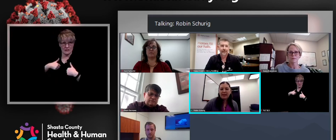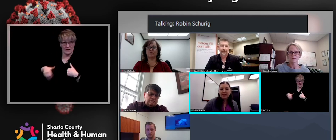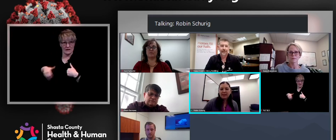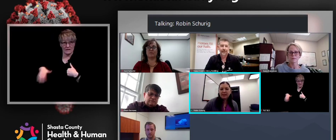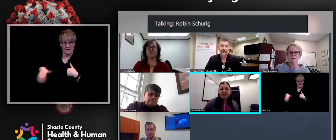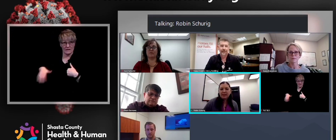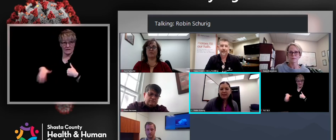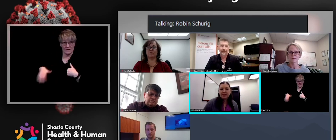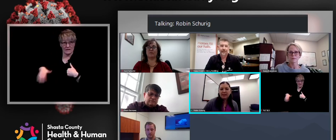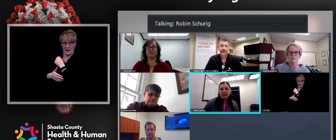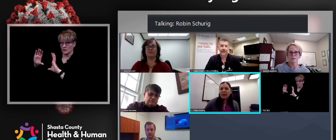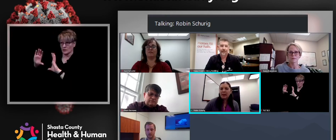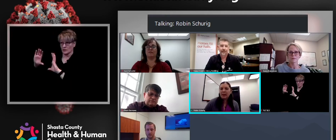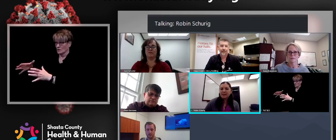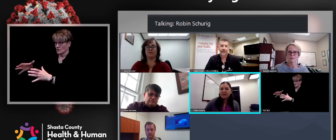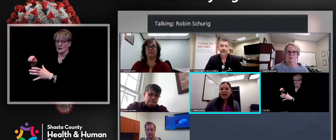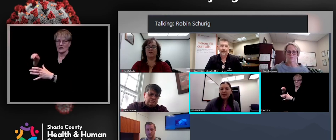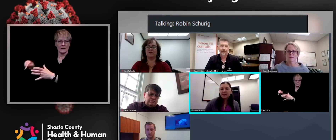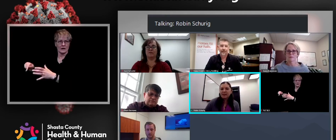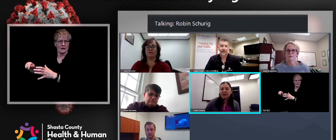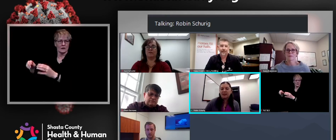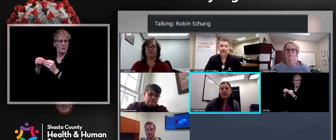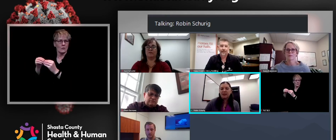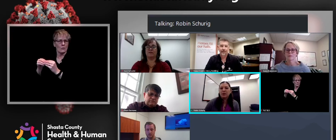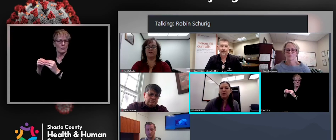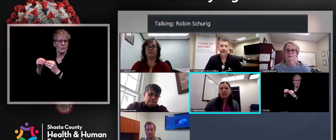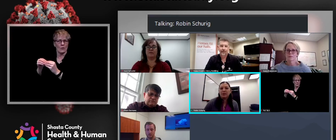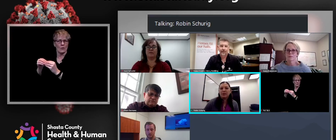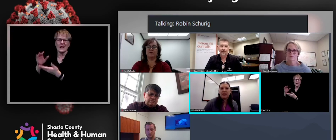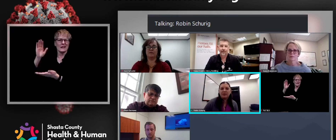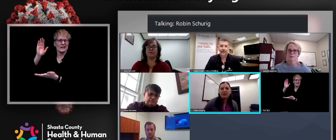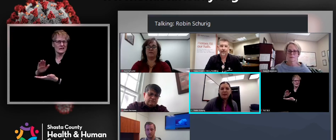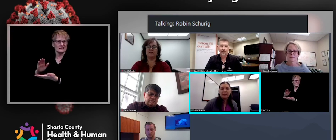data system called the Healthy Places Index. And so it uses a variety of different